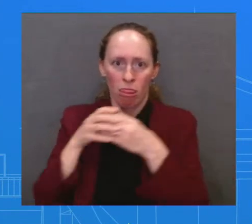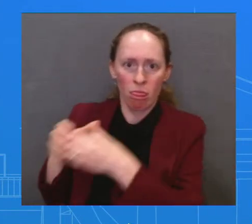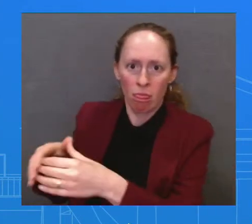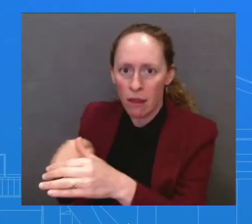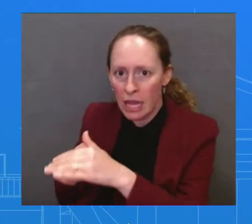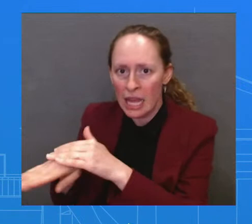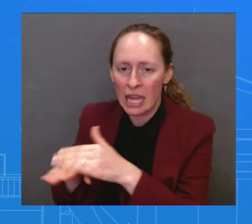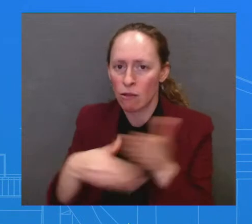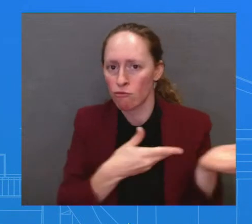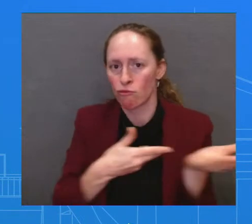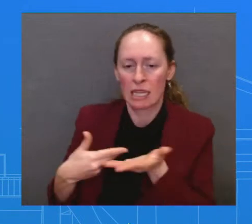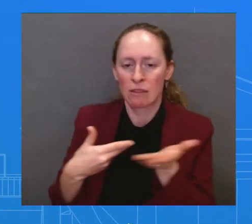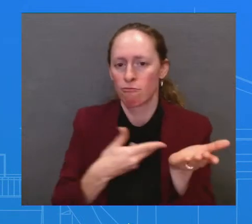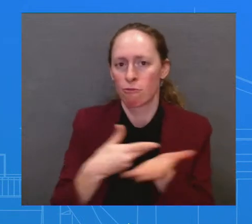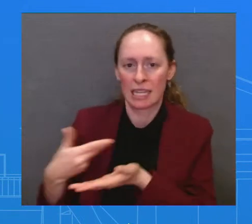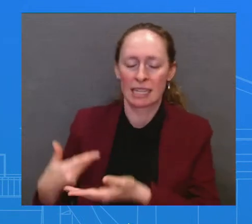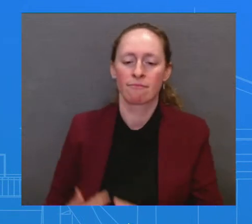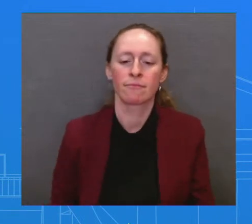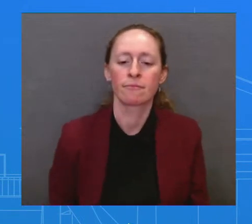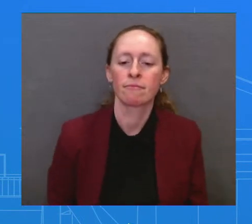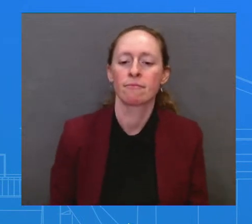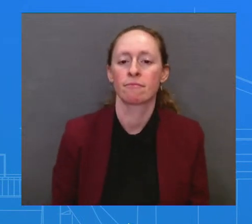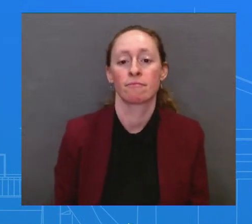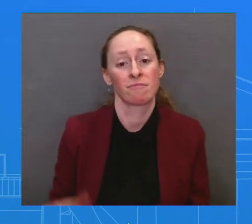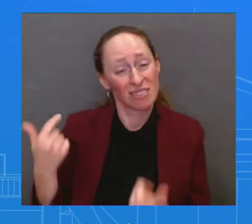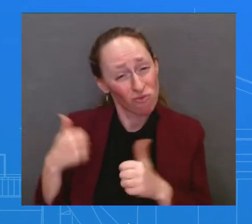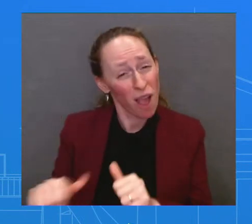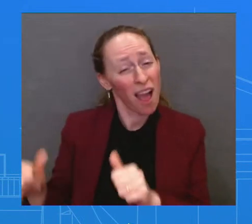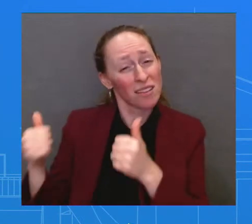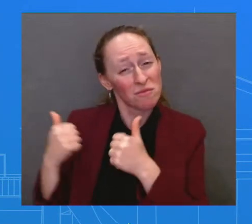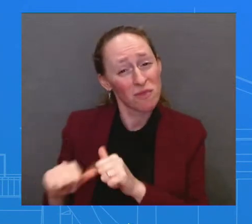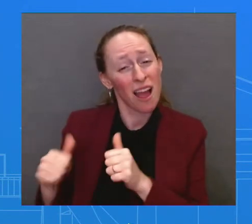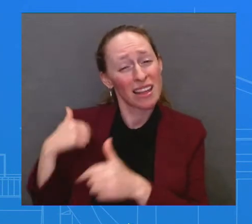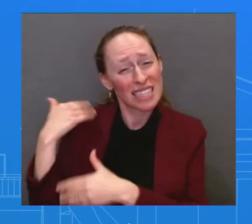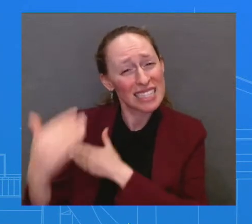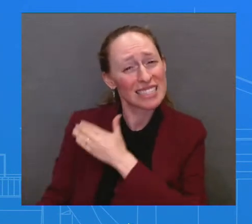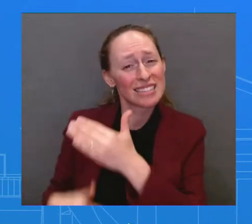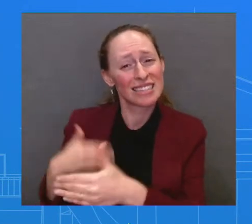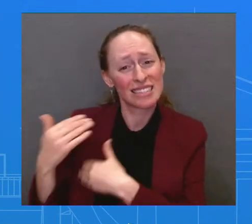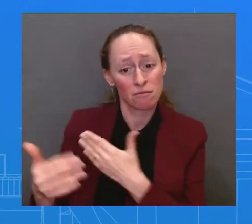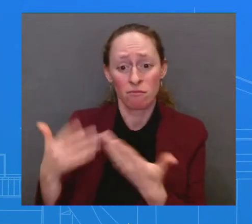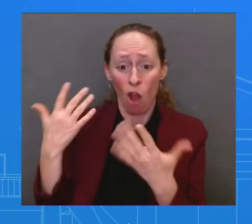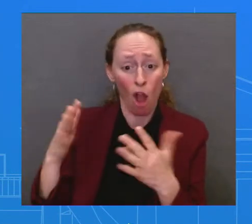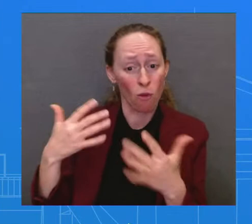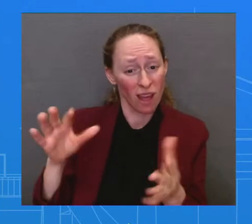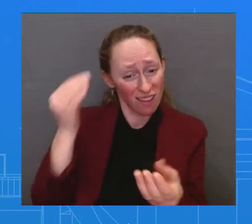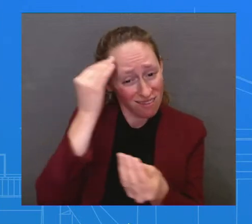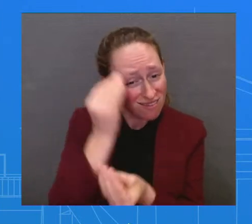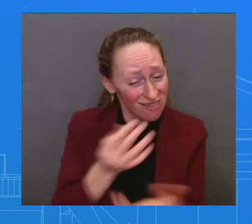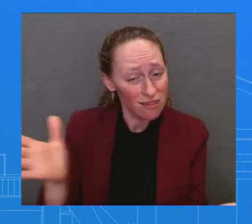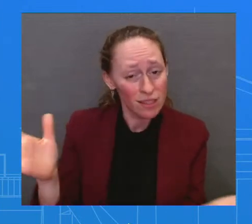as well yesterday, as I just mentioned. And so, look, we're going to continue to implement a strategy that is humane, that is safe,